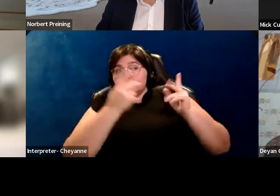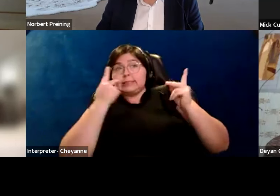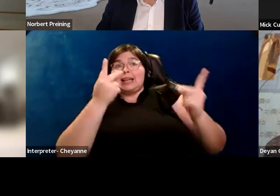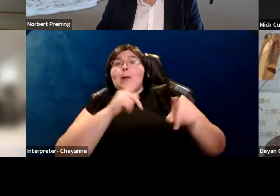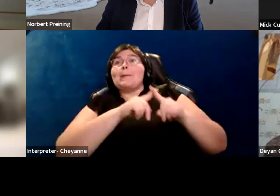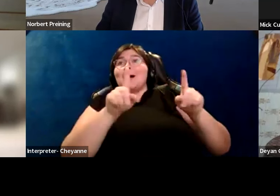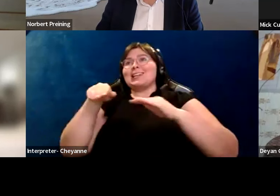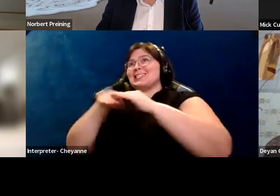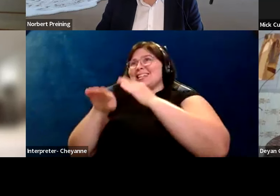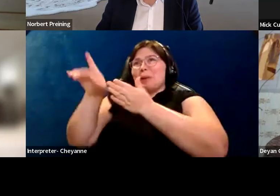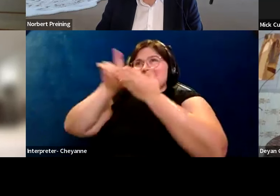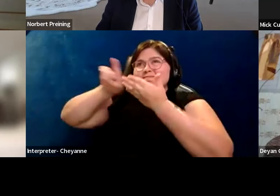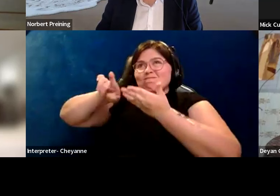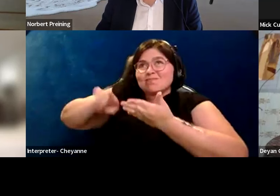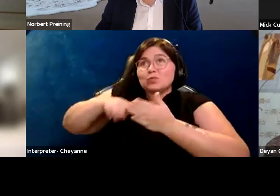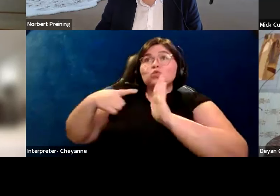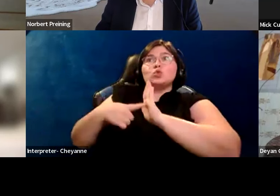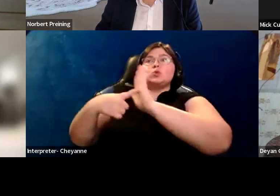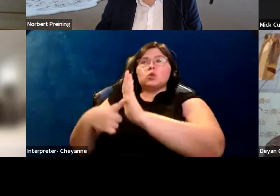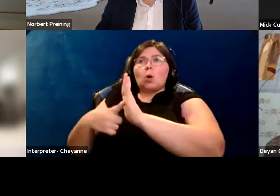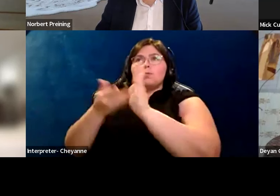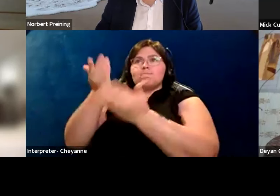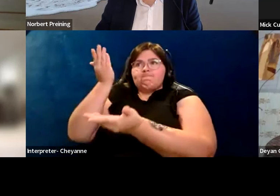as well, which can show you exactly what information